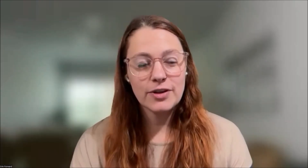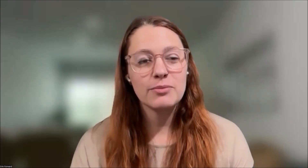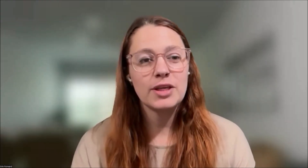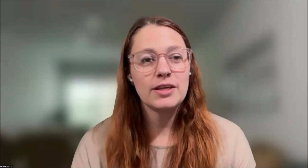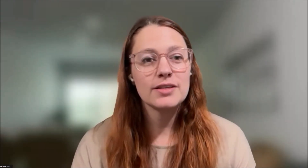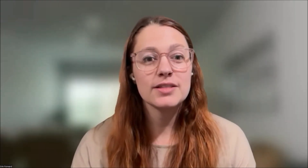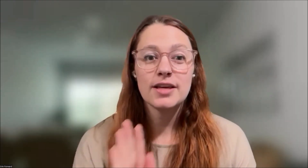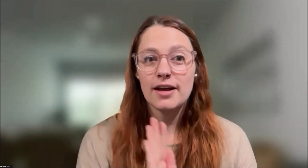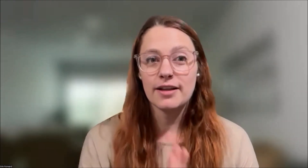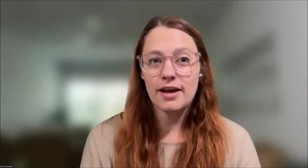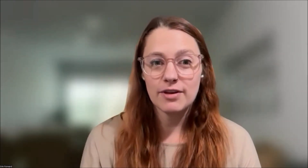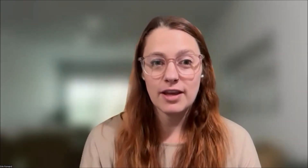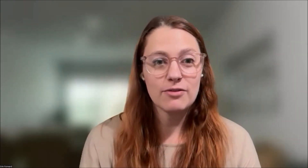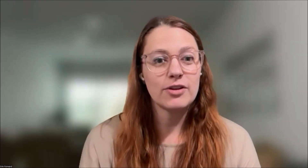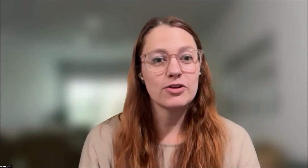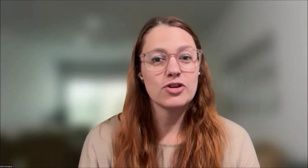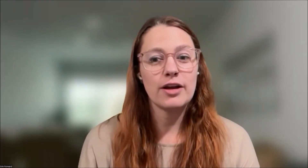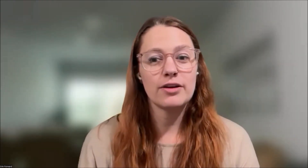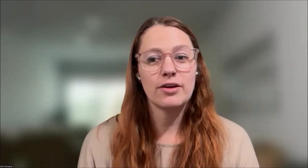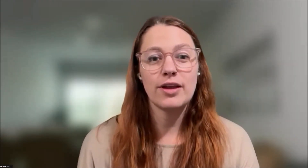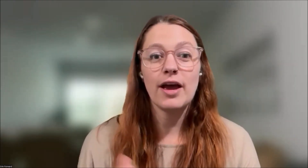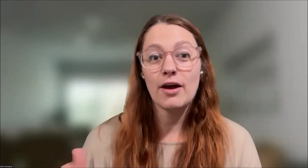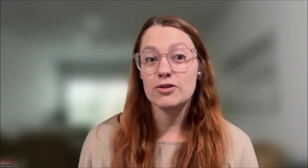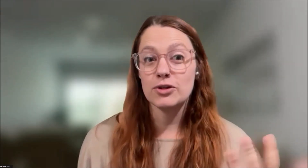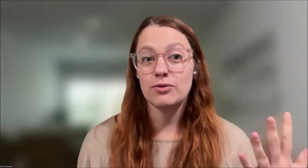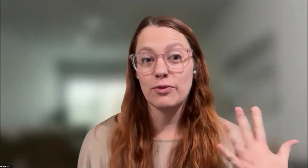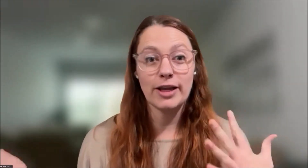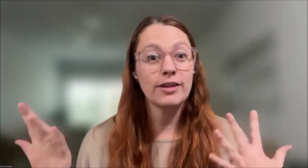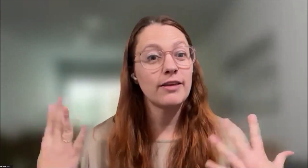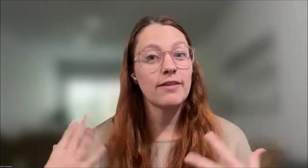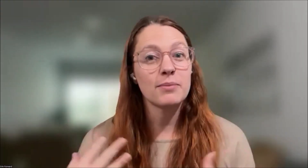their families, how to advocate for their child, how to regulate